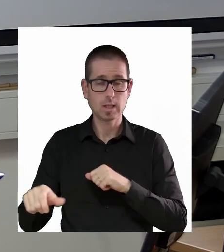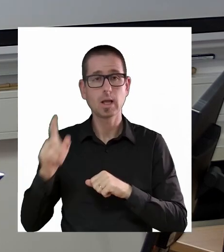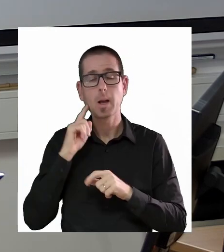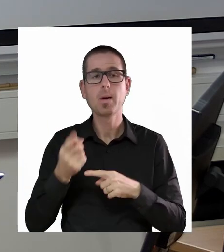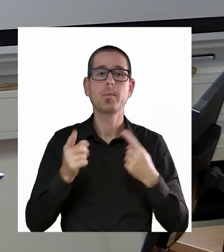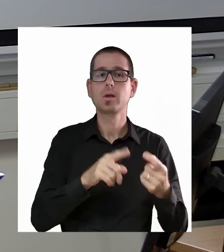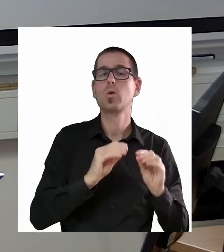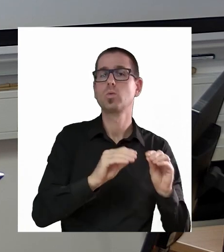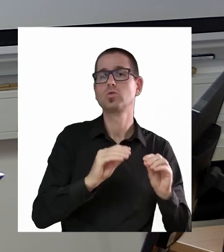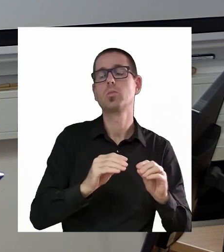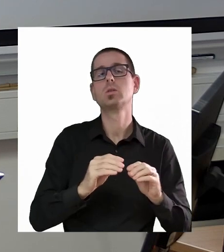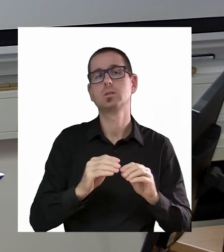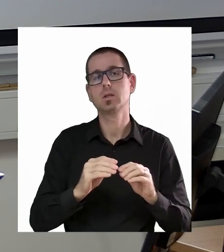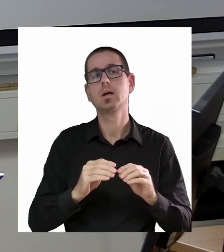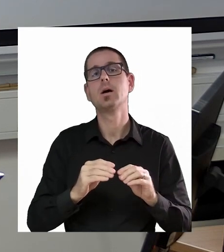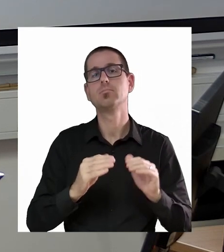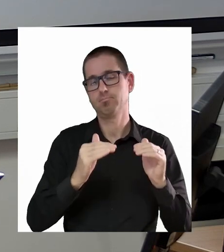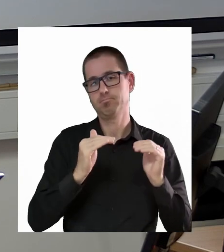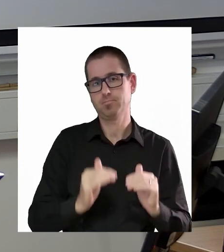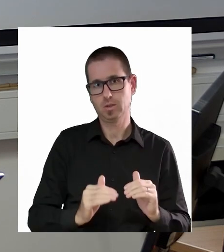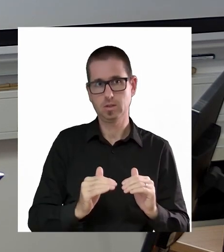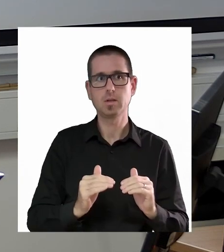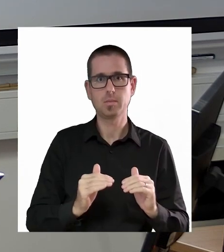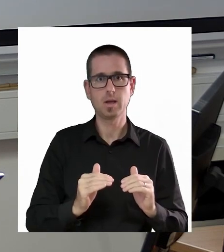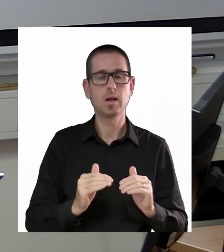is less and much. This is one of mathematics for them or what